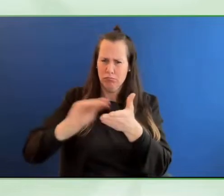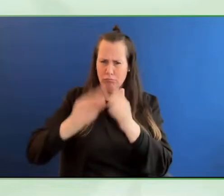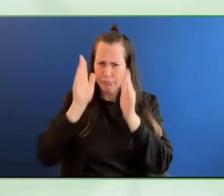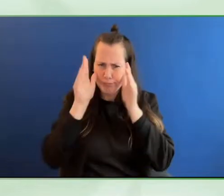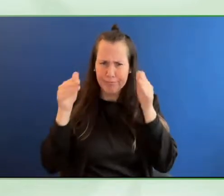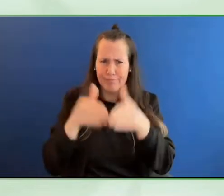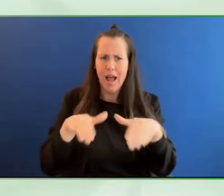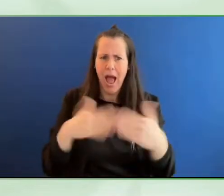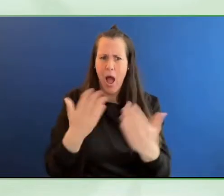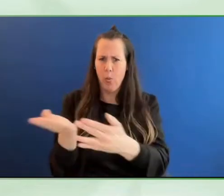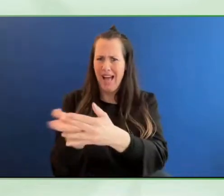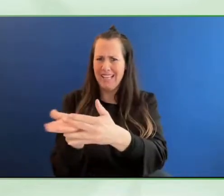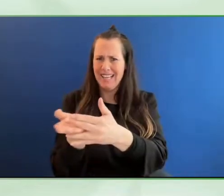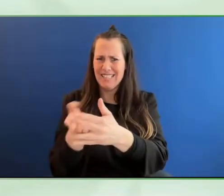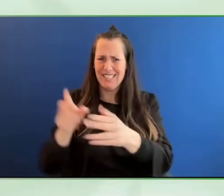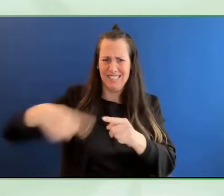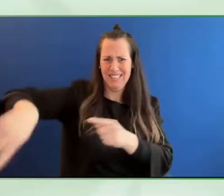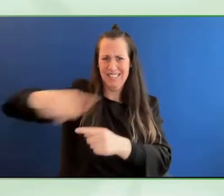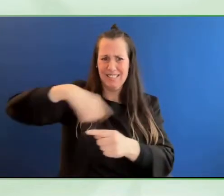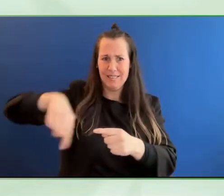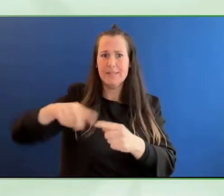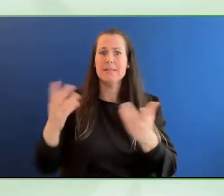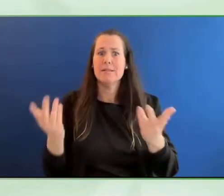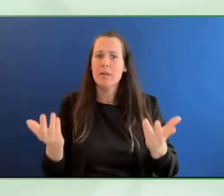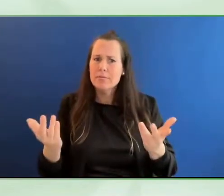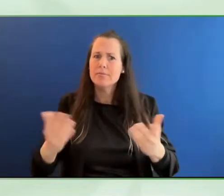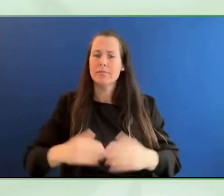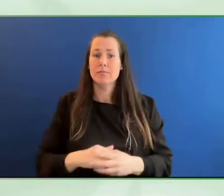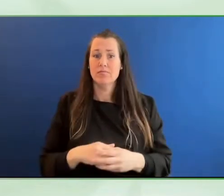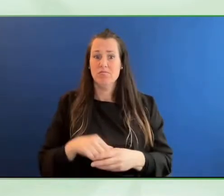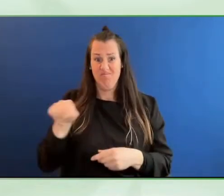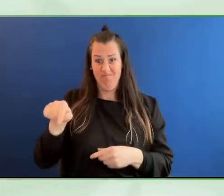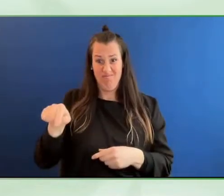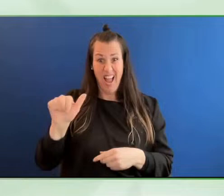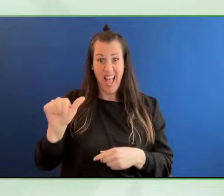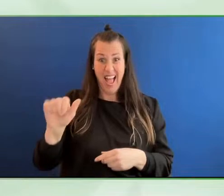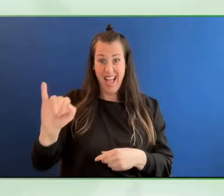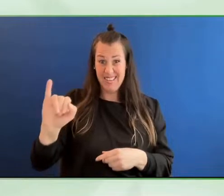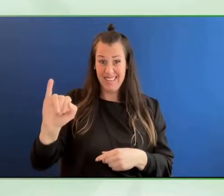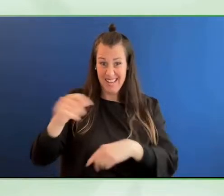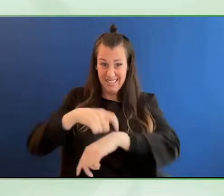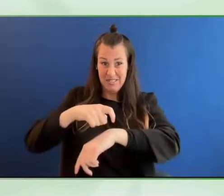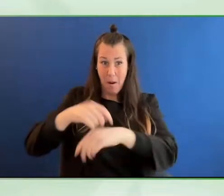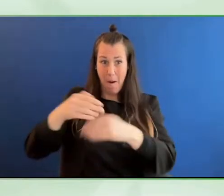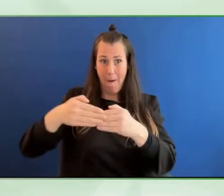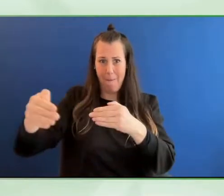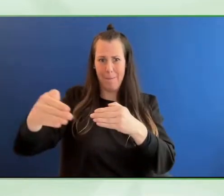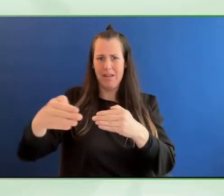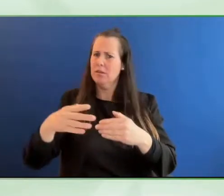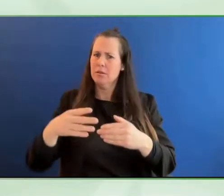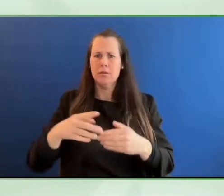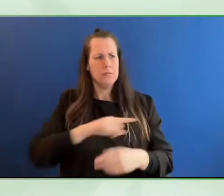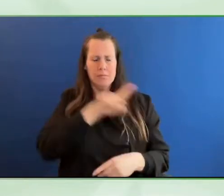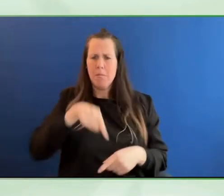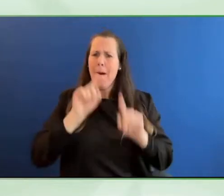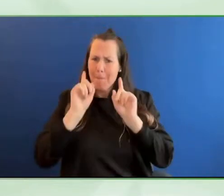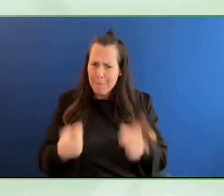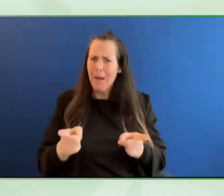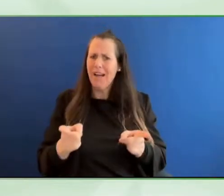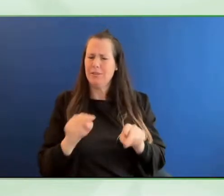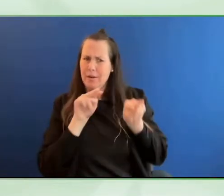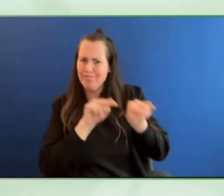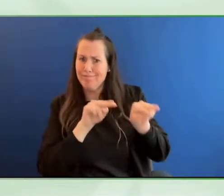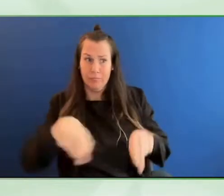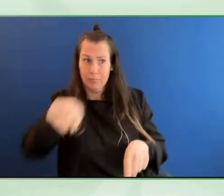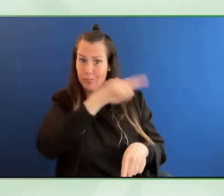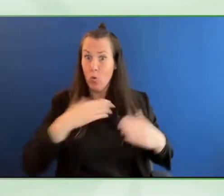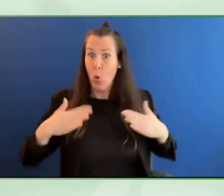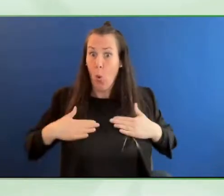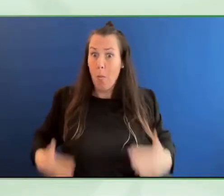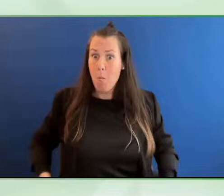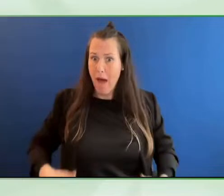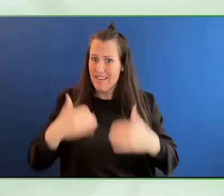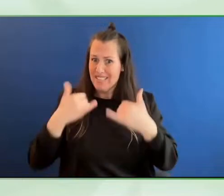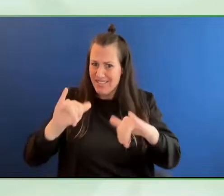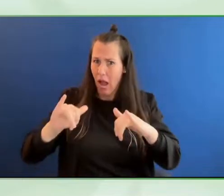Our focus is to bring it inside so we can create an understanding of the platform and